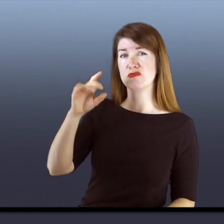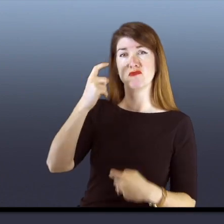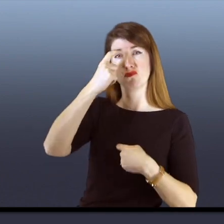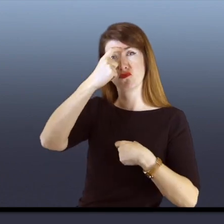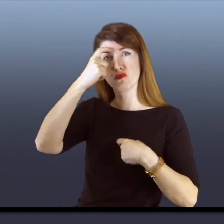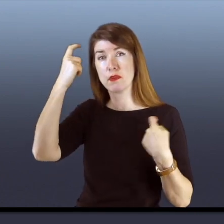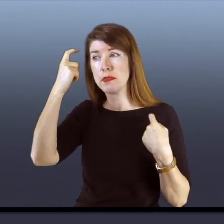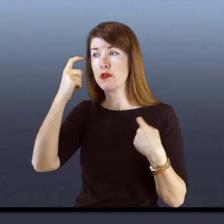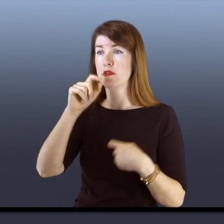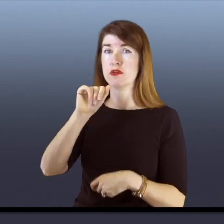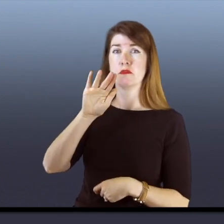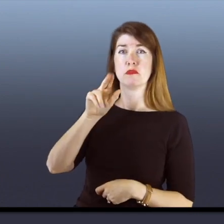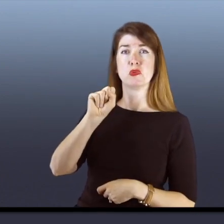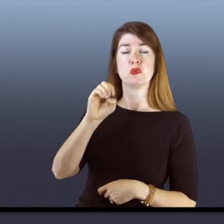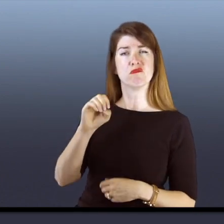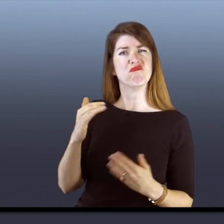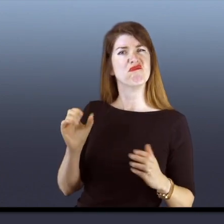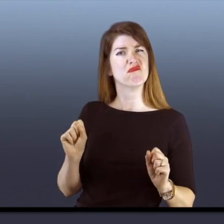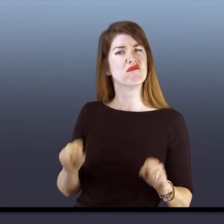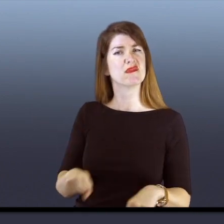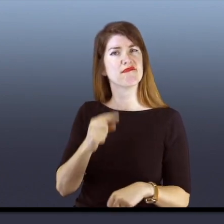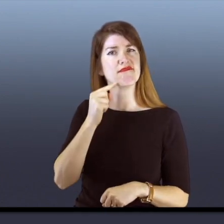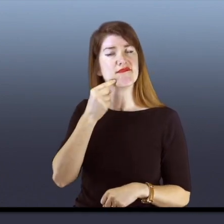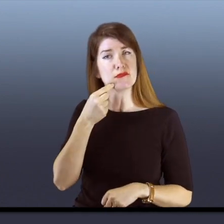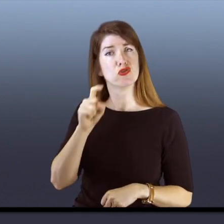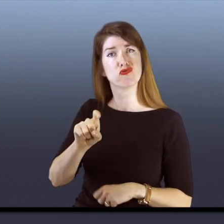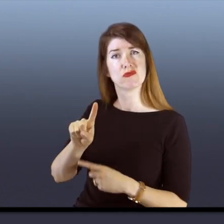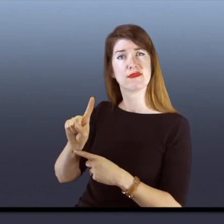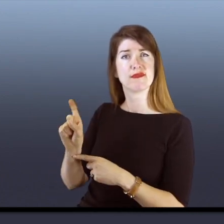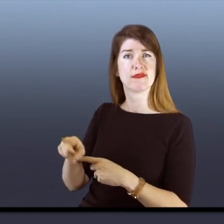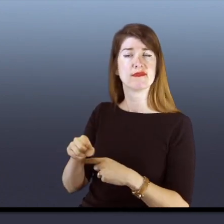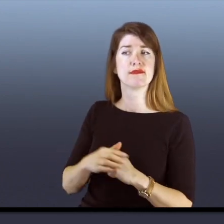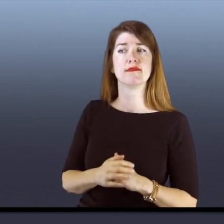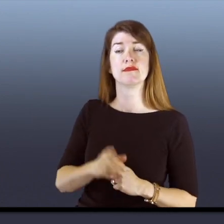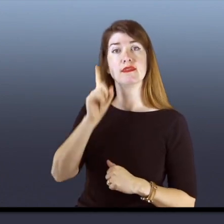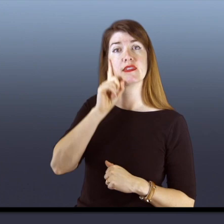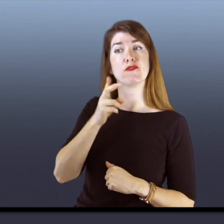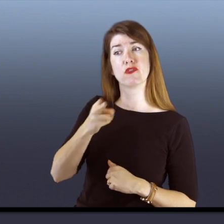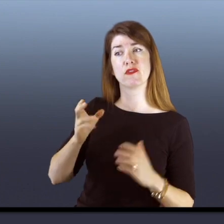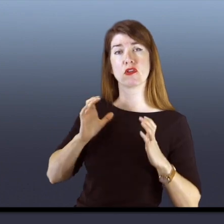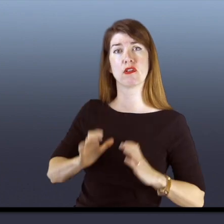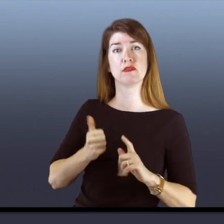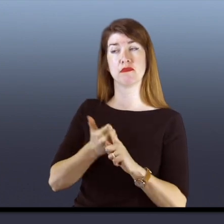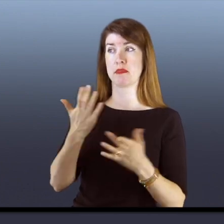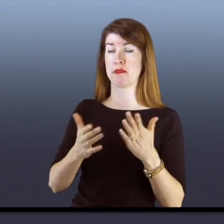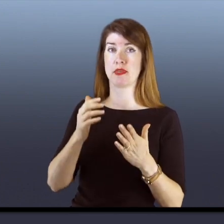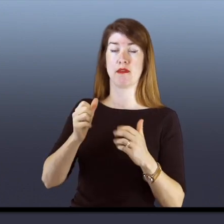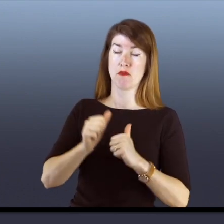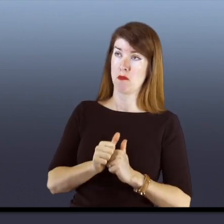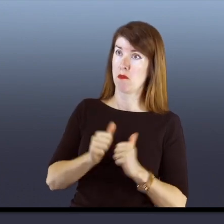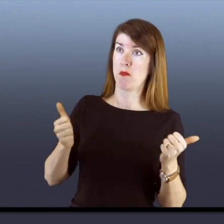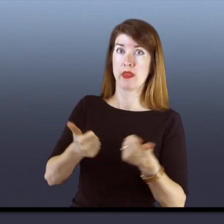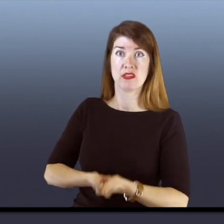The deaf and hard of hearing client may not openly just express that. You as the mental health clinician may be the first person